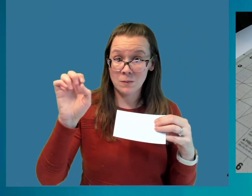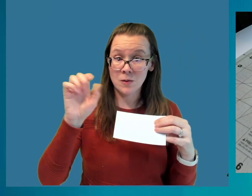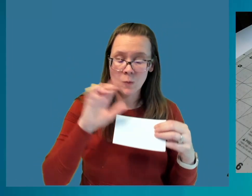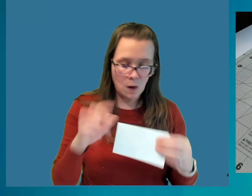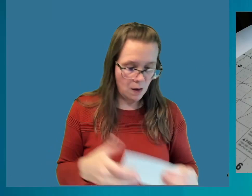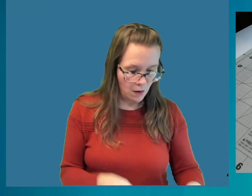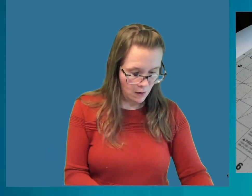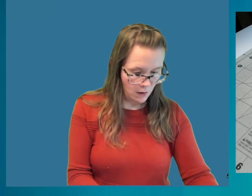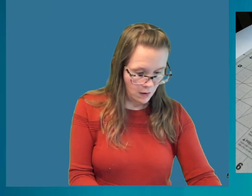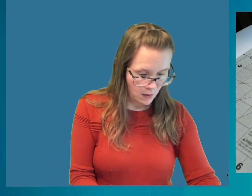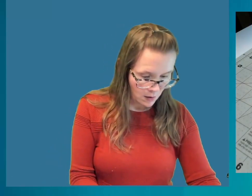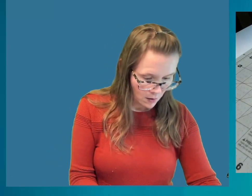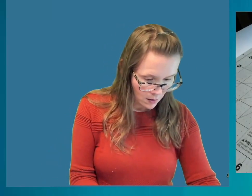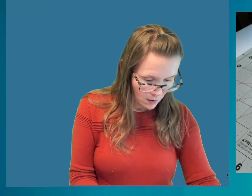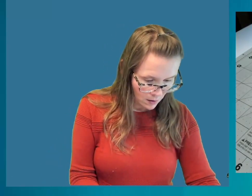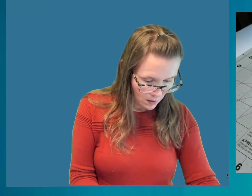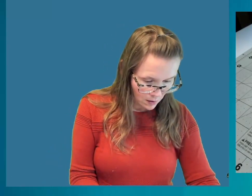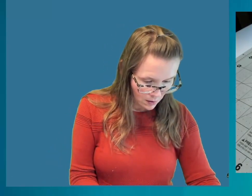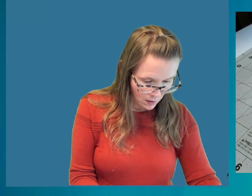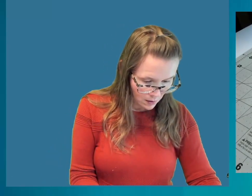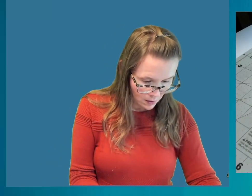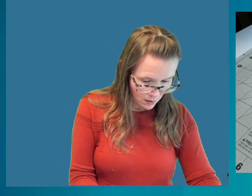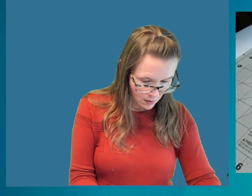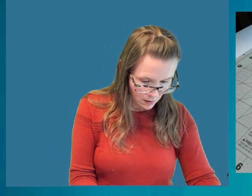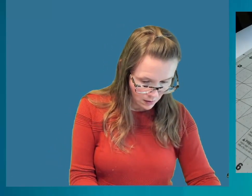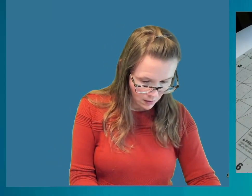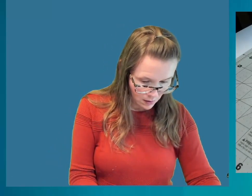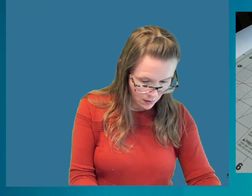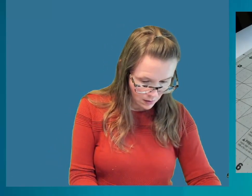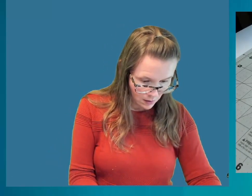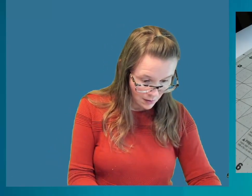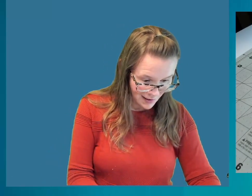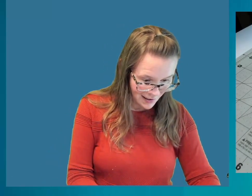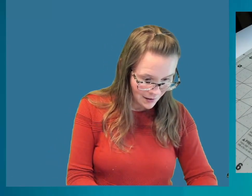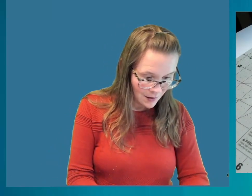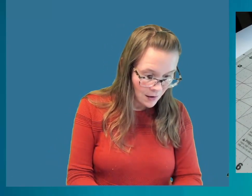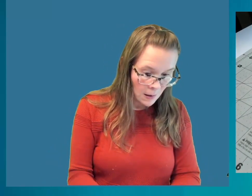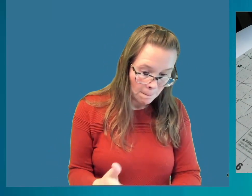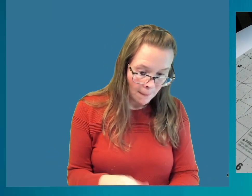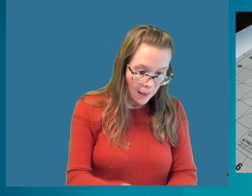And so again we have the fusible edge, uh, down towards the back of your fabric.